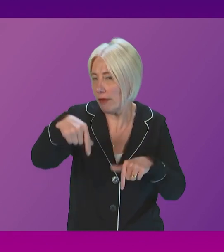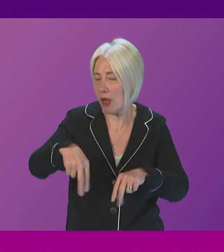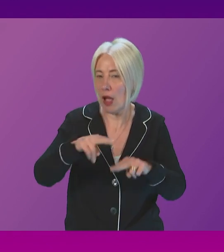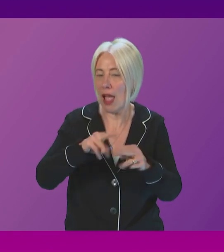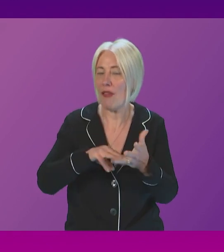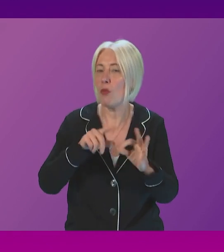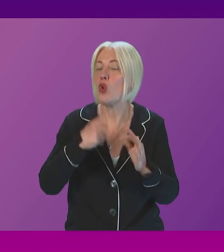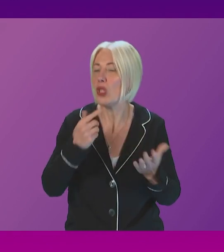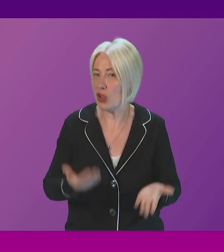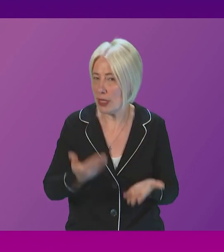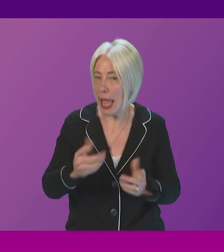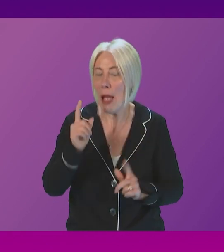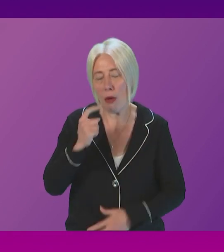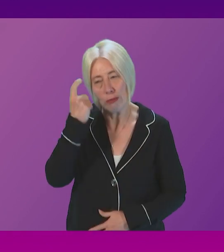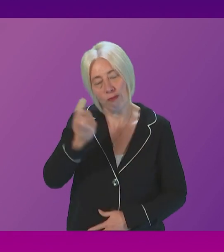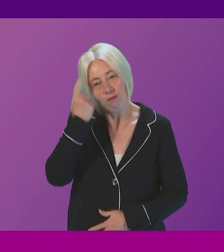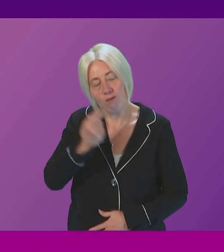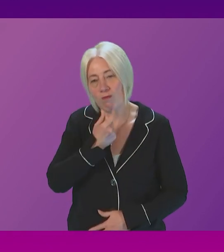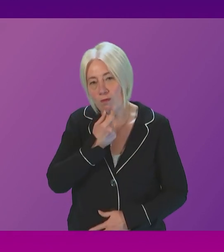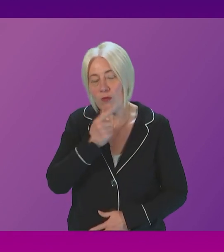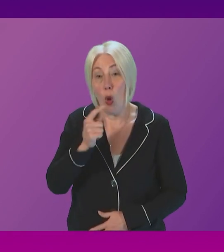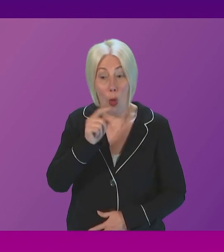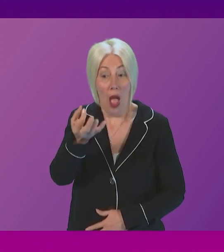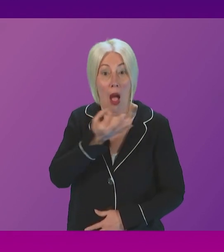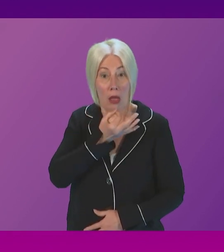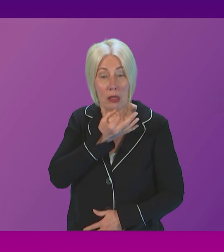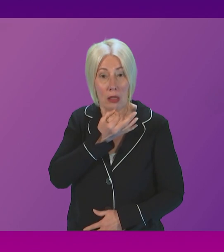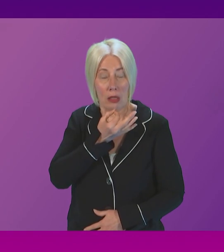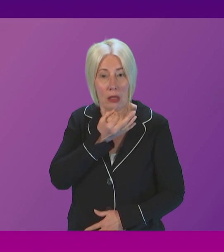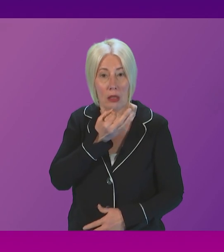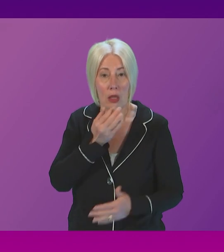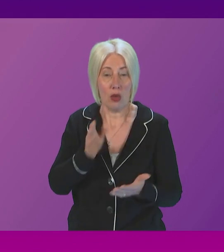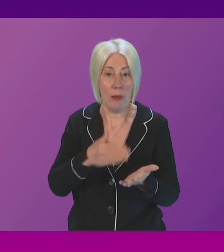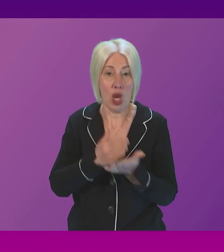and will give careful consideration to the ask to “Make care count.”